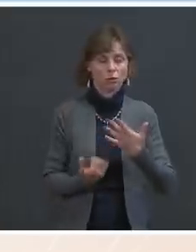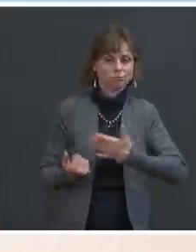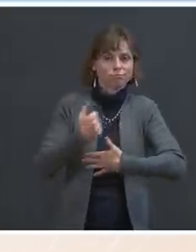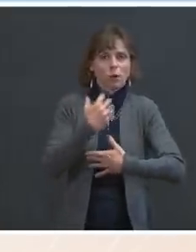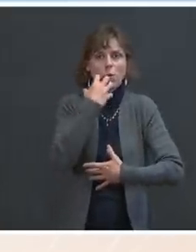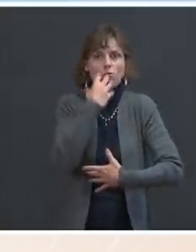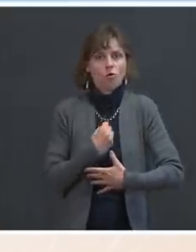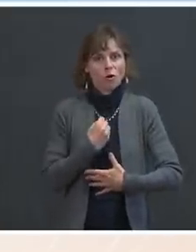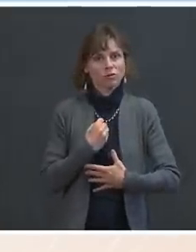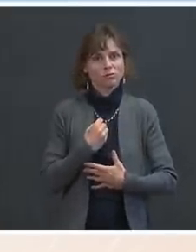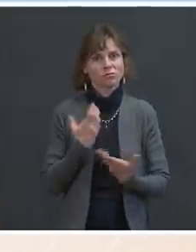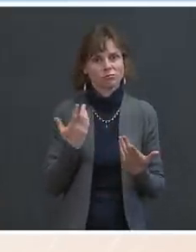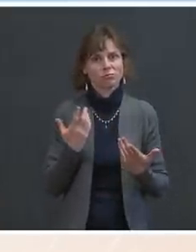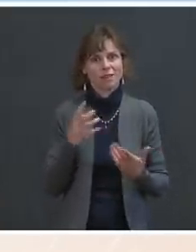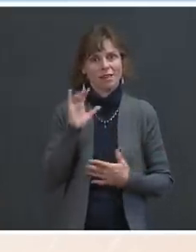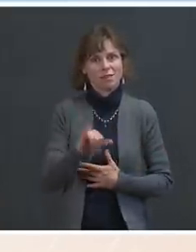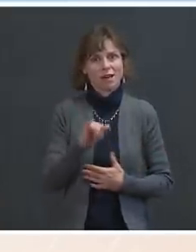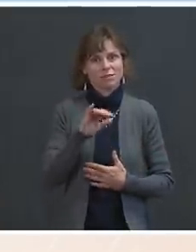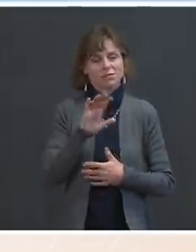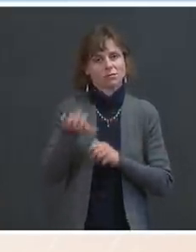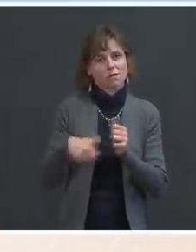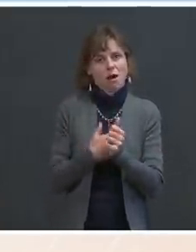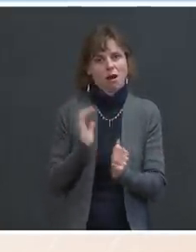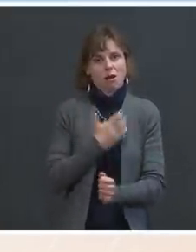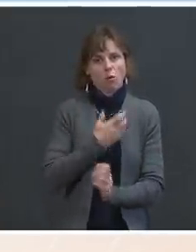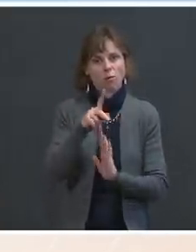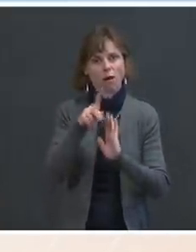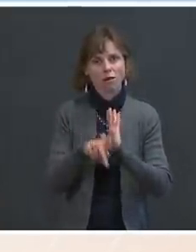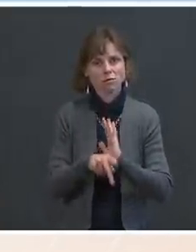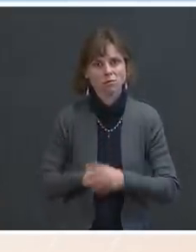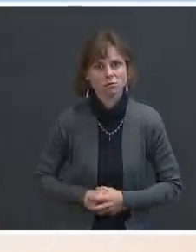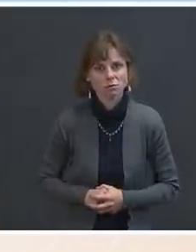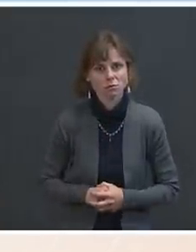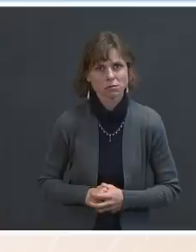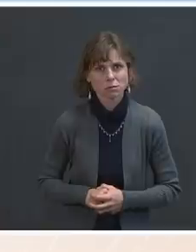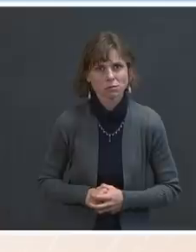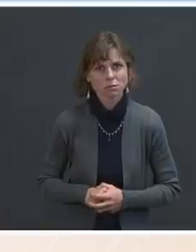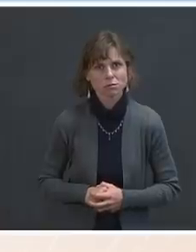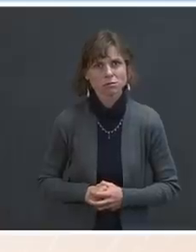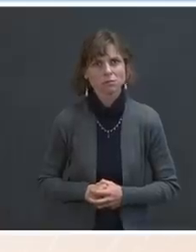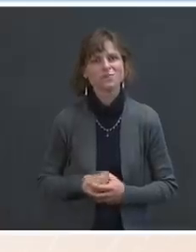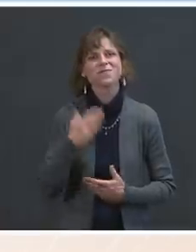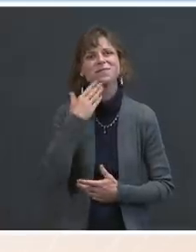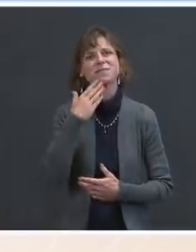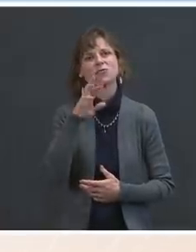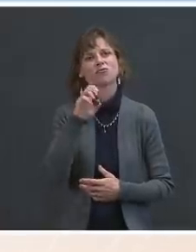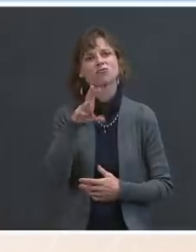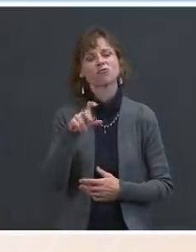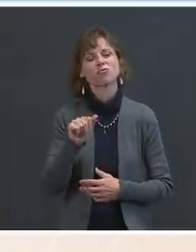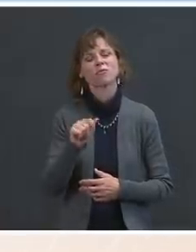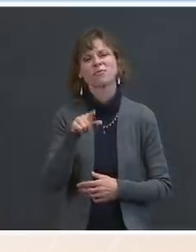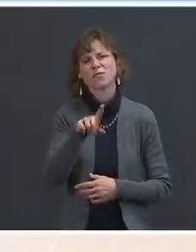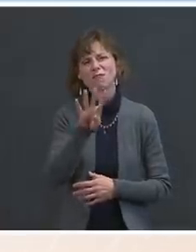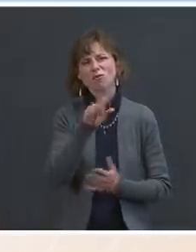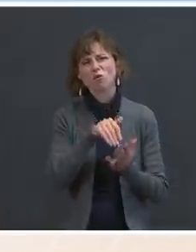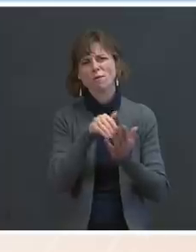Thank you. Ms. Psaki: All right. Go ahead. The Press: Thank you for doing this, Roberta. This $4 billion that the administration is seeking,